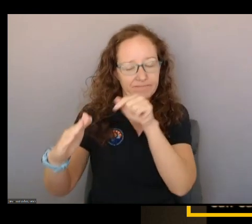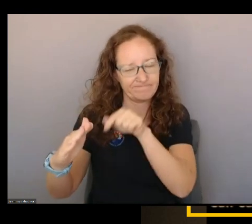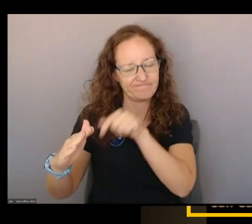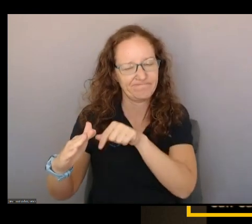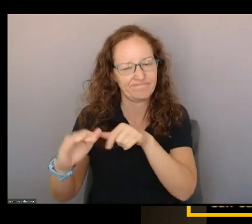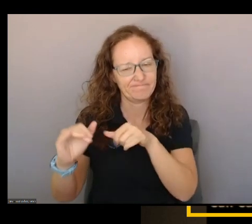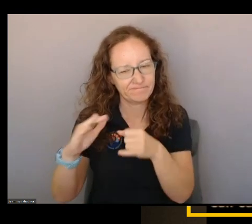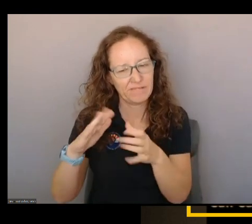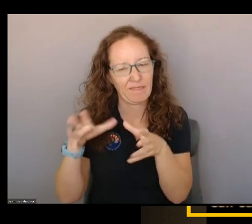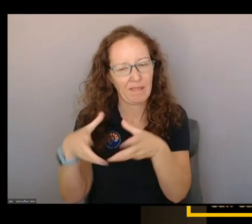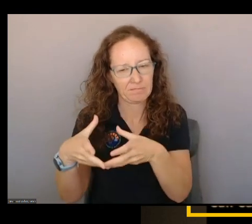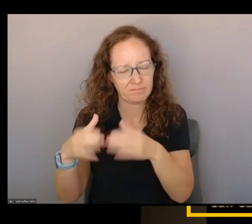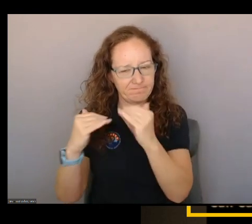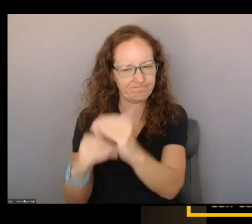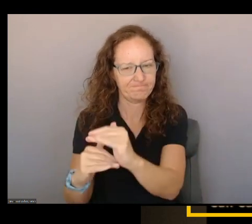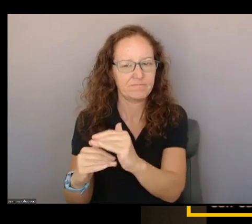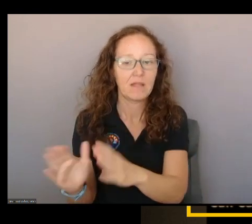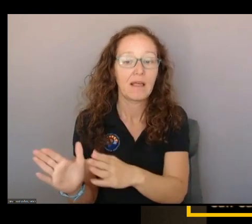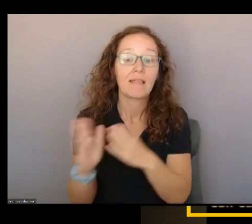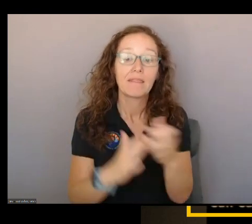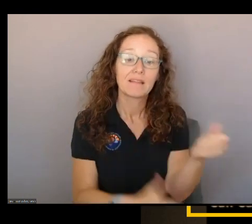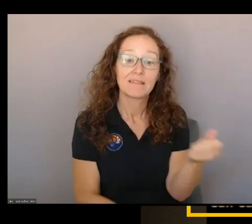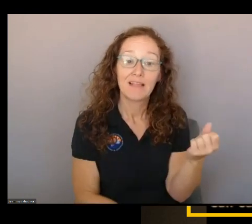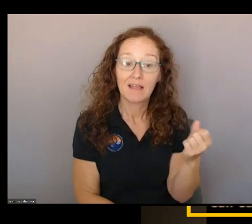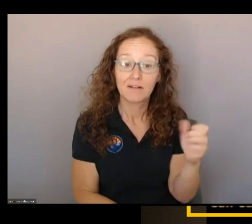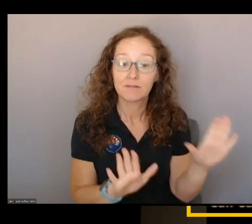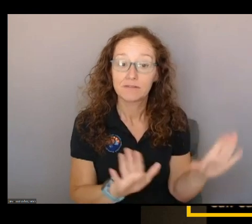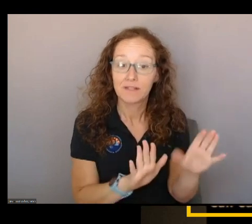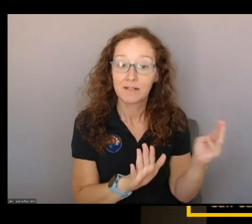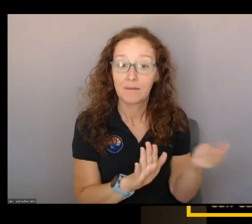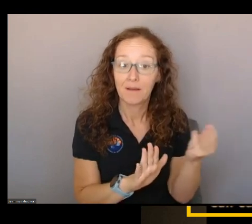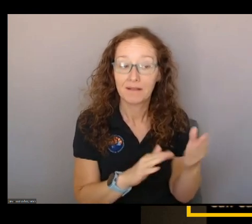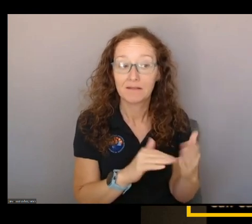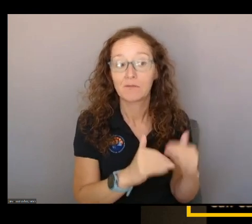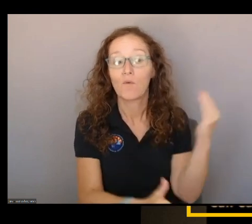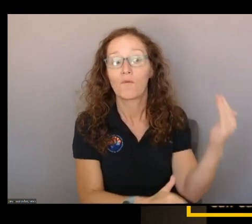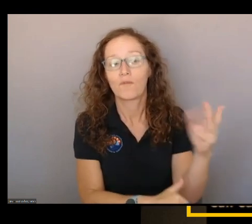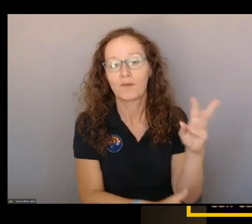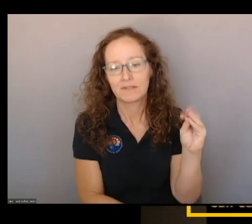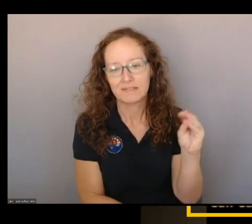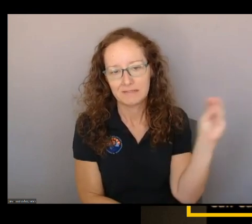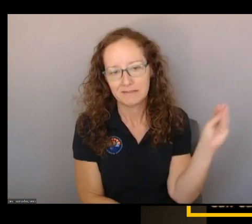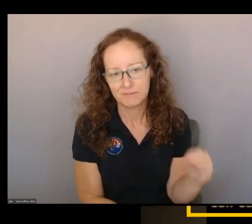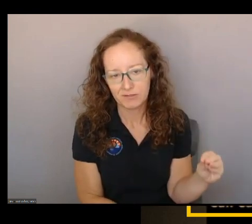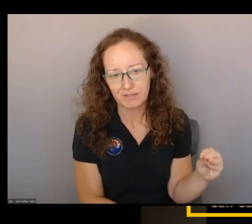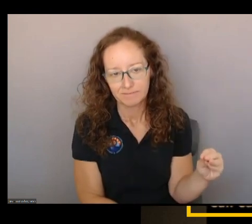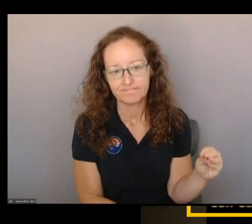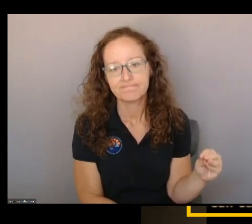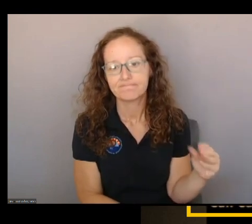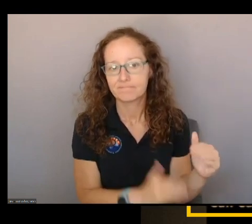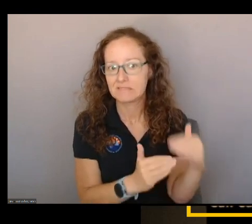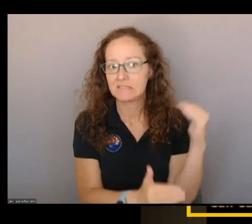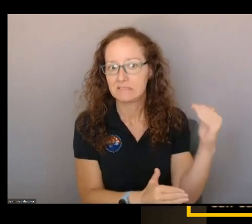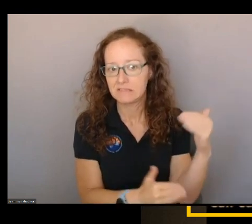got that high percentage again. 60% or greater. So we are definitely looking for that uptick over the weekend so be